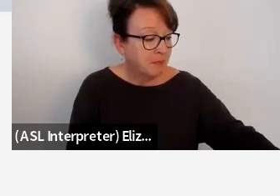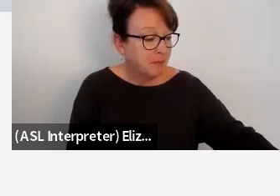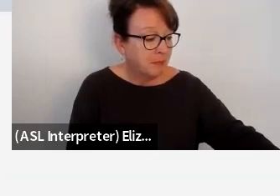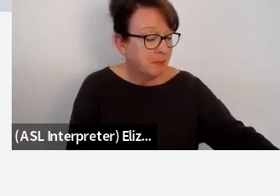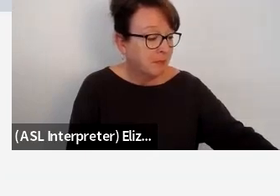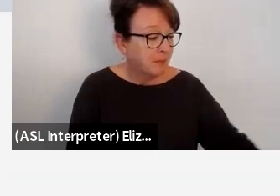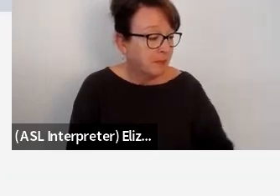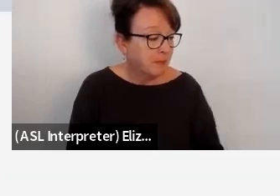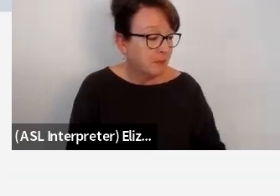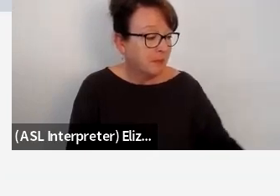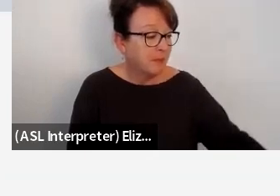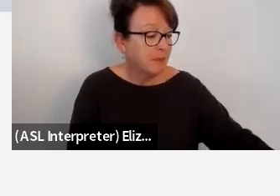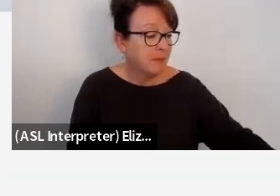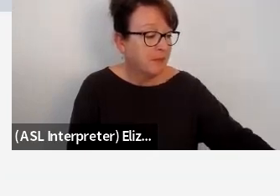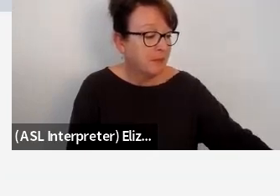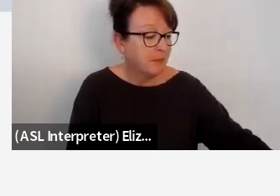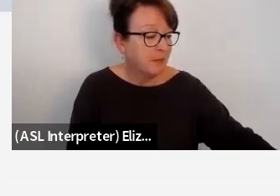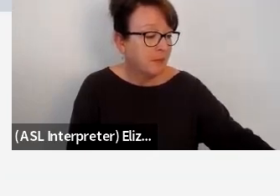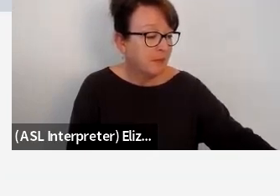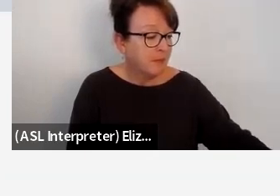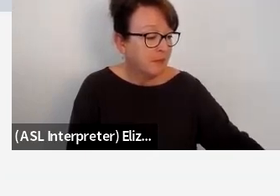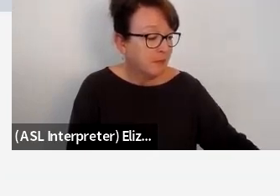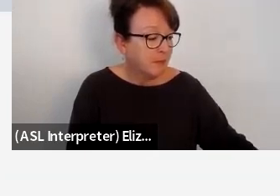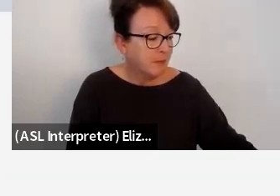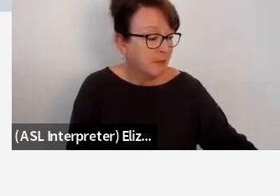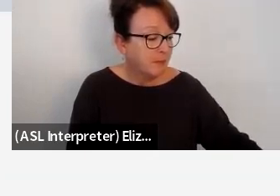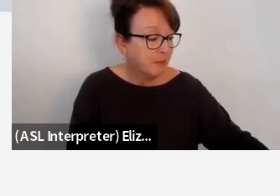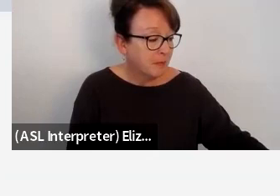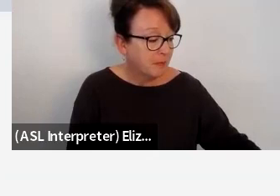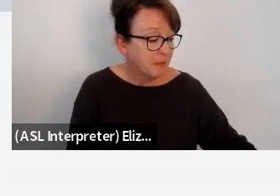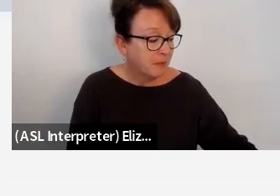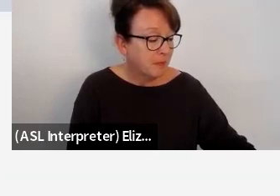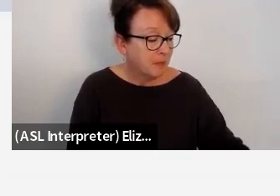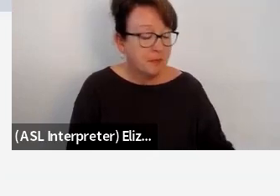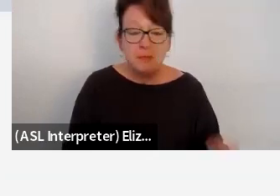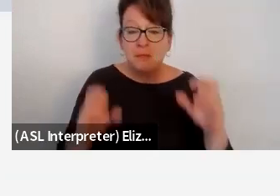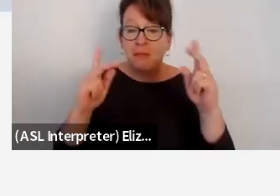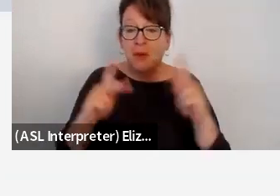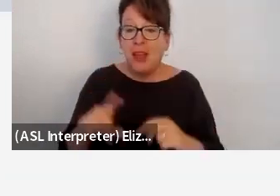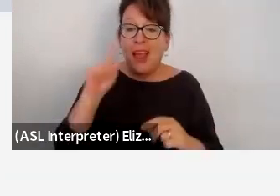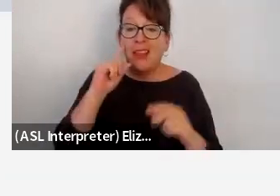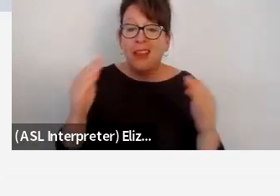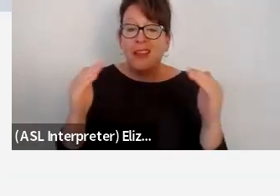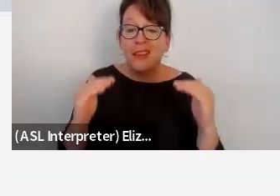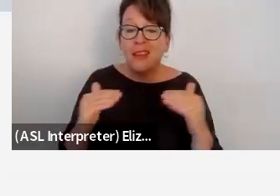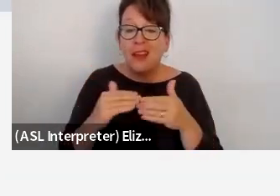at EPA. What else would be helpful for you in conducting planning activities we've discussed